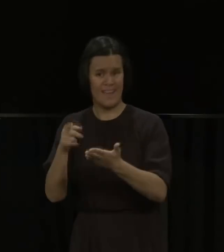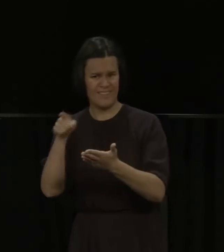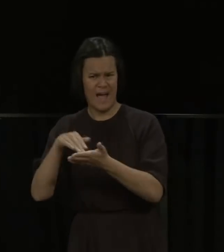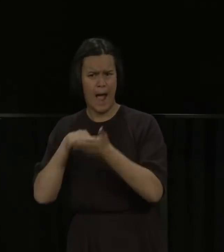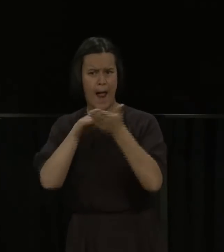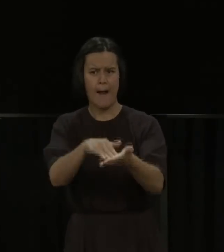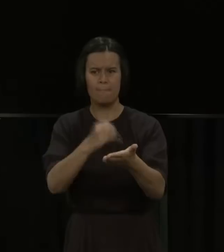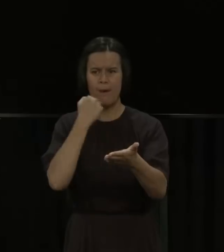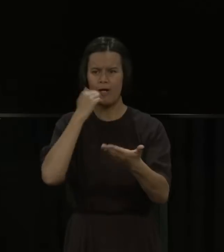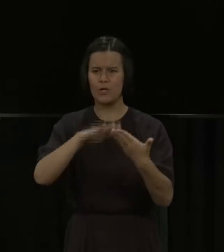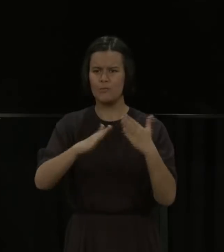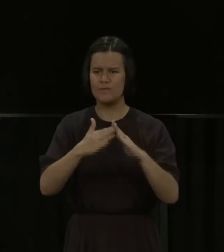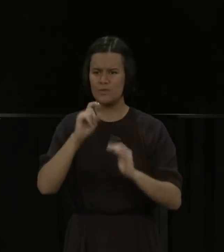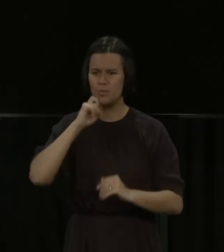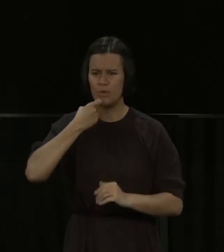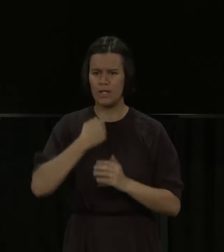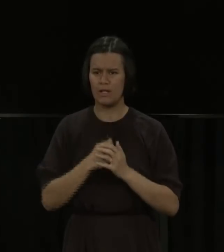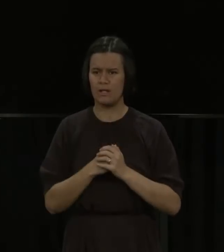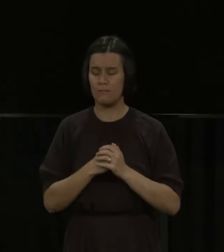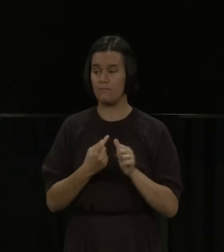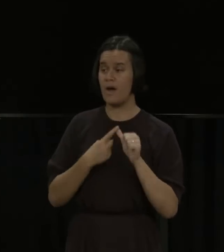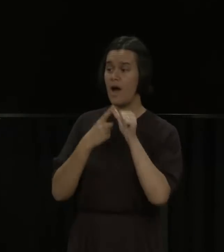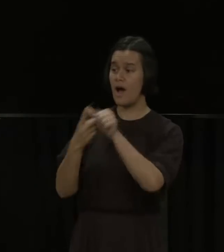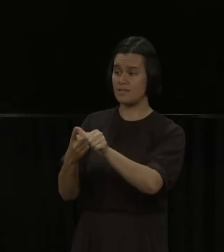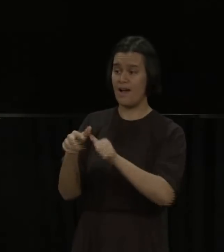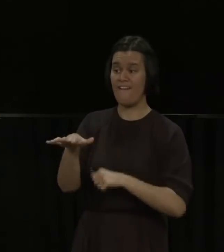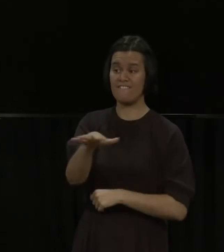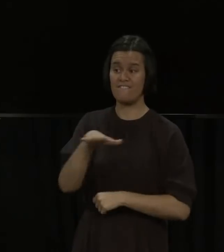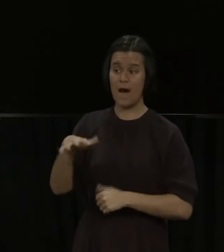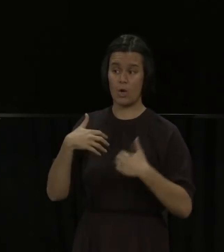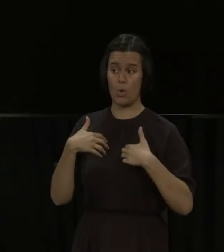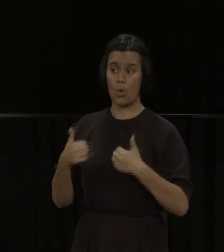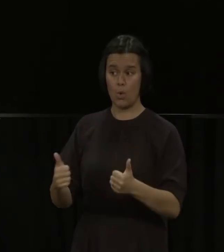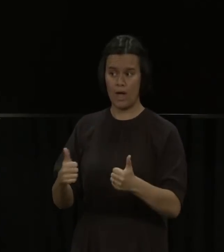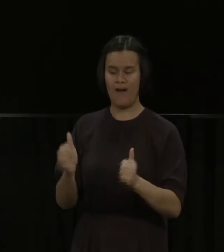Ministry to pass over the data that will effectively help